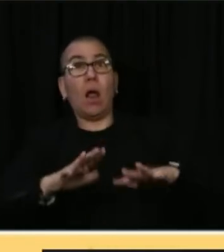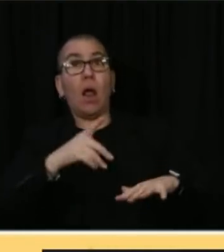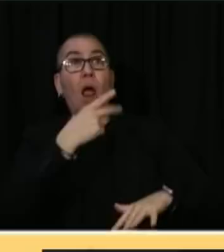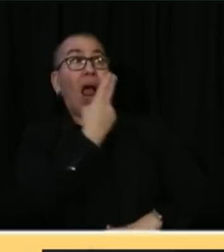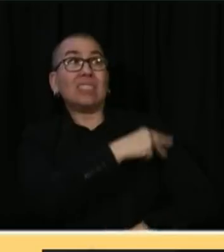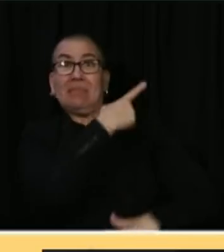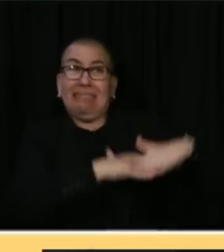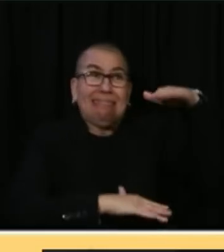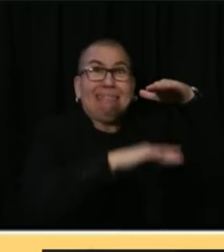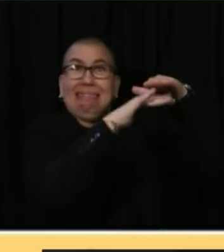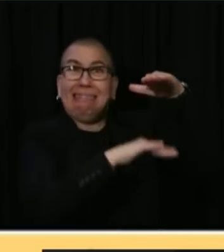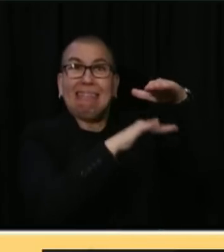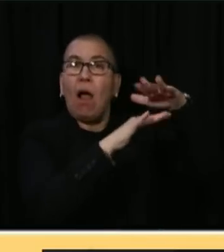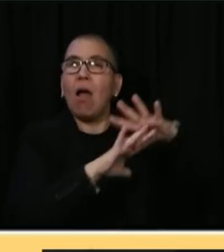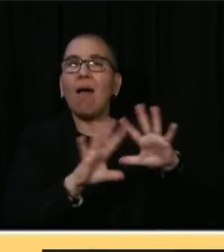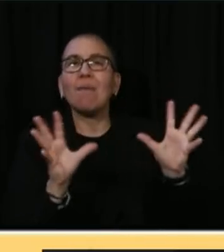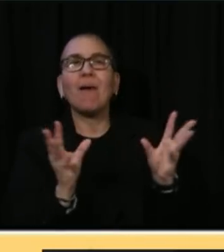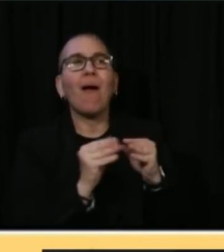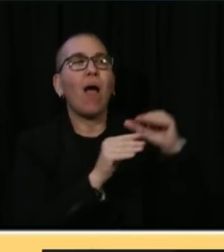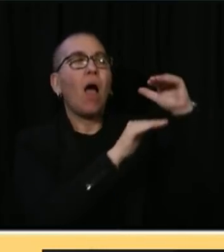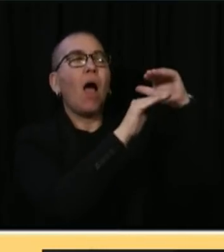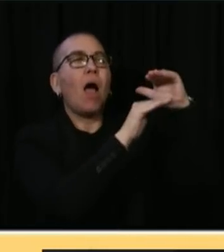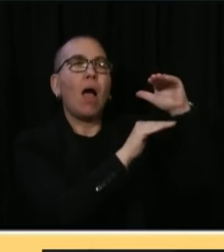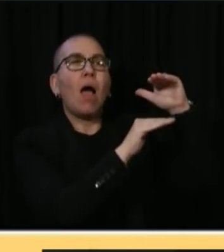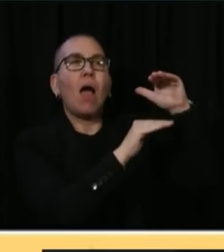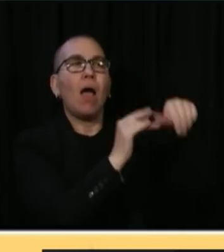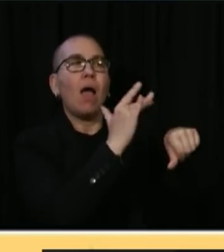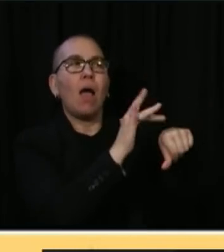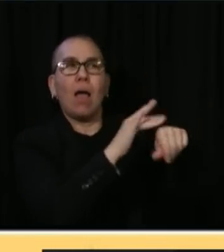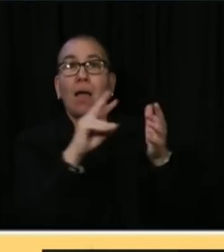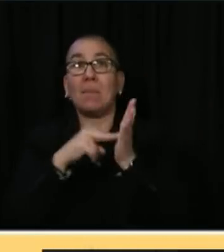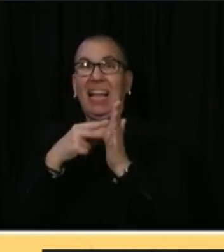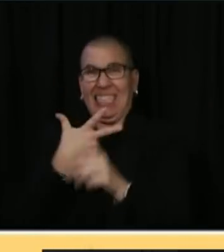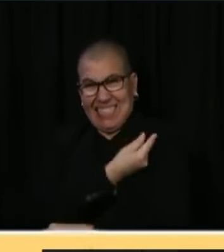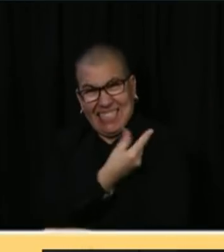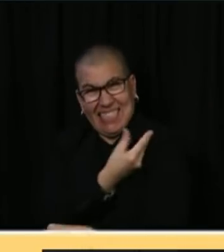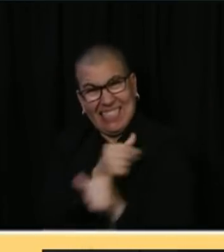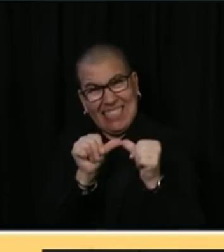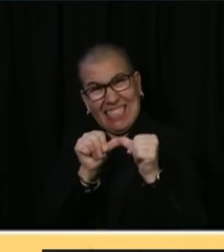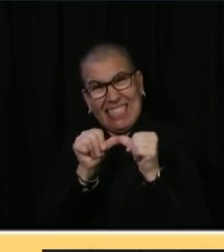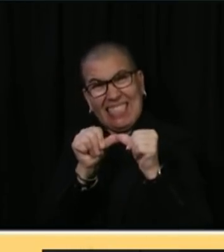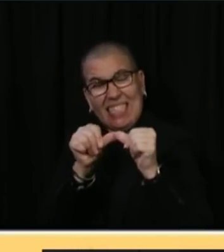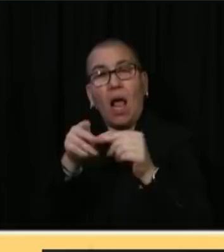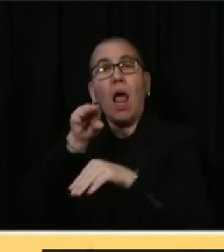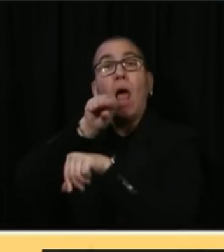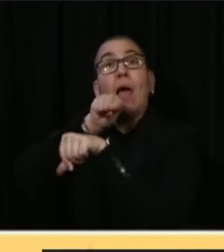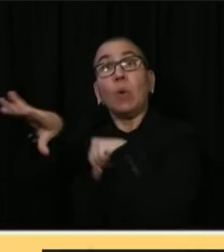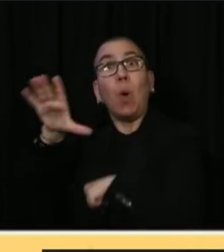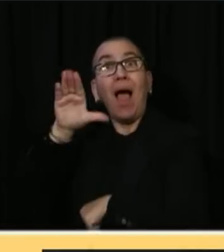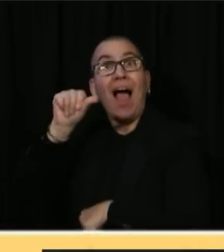WE GET FOLKS VACCINATED AND CONTINUE LONGER ON THINGS THAT NEED TO BE DONE.